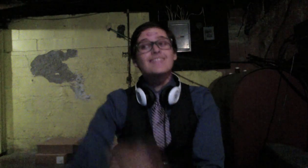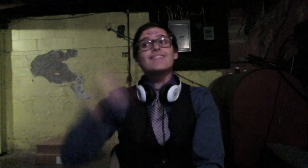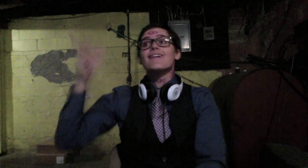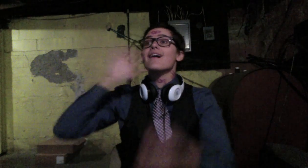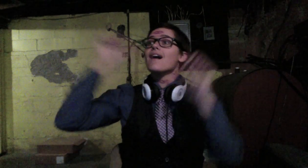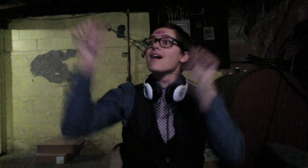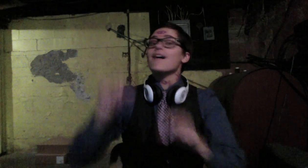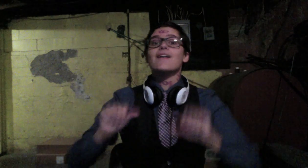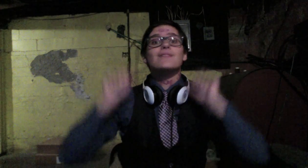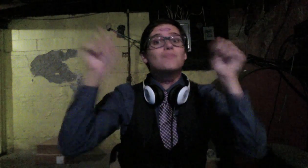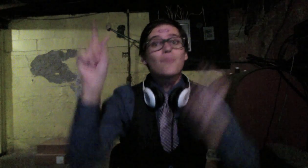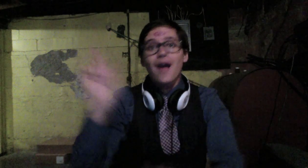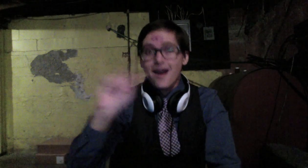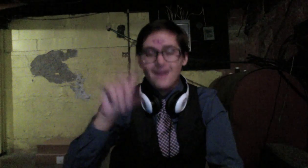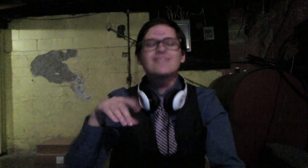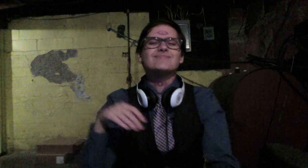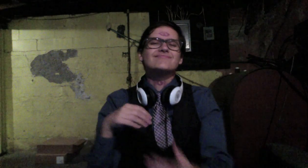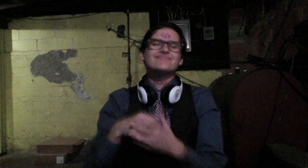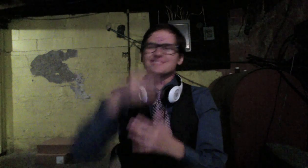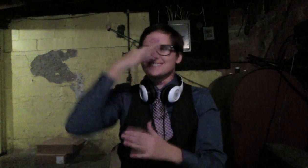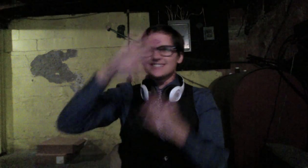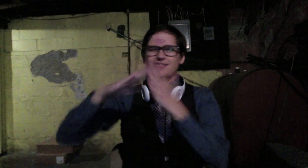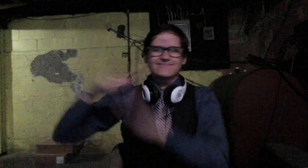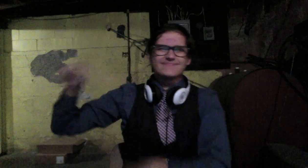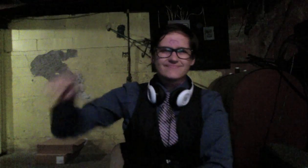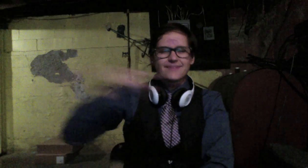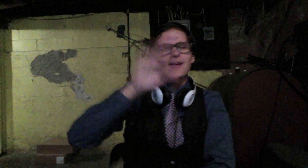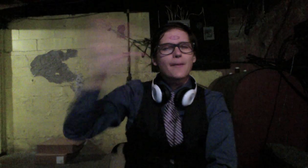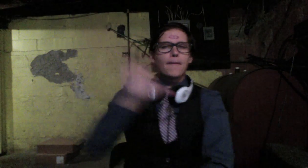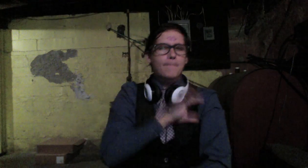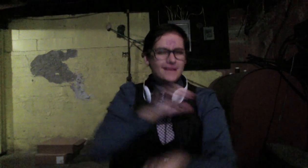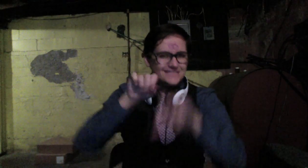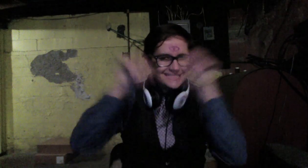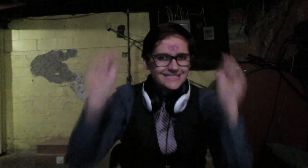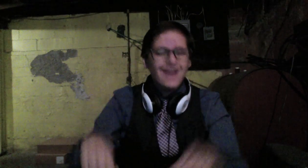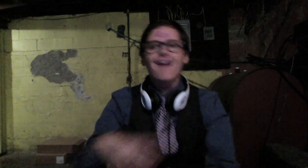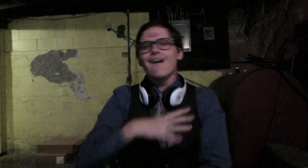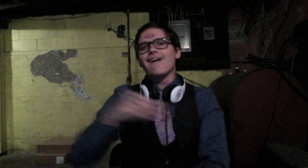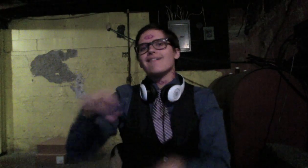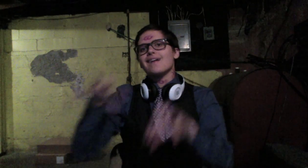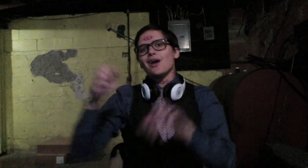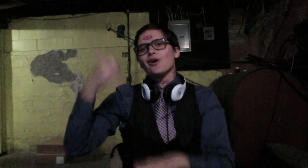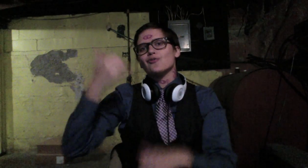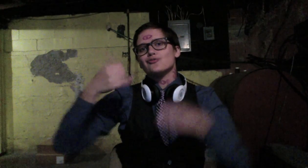THERE WILL POSTERS WHERE IN NEARBY TOWNS THERE-THERE COPS STATION AND